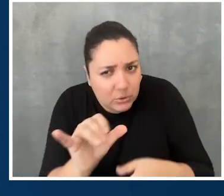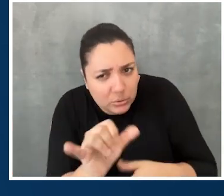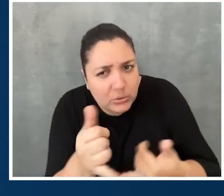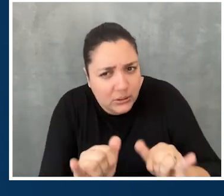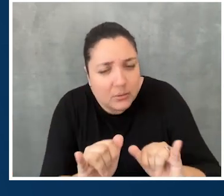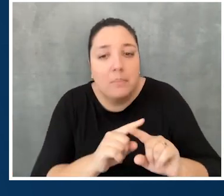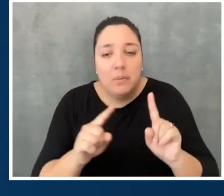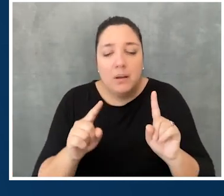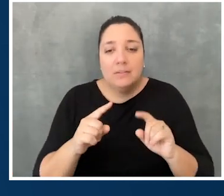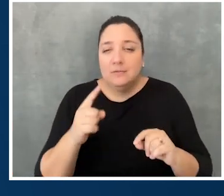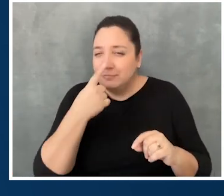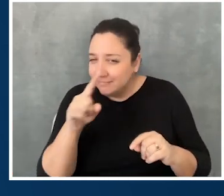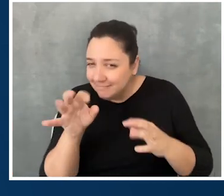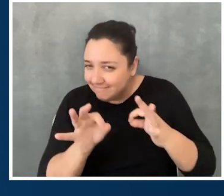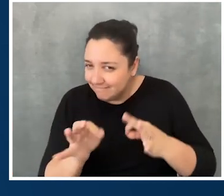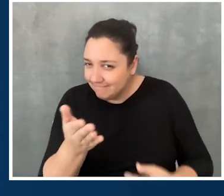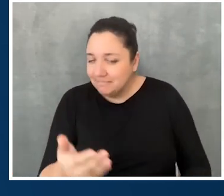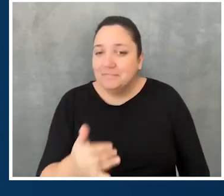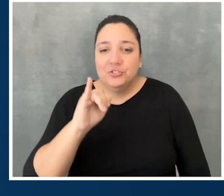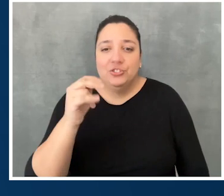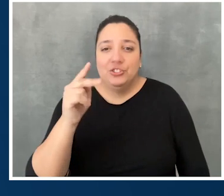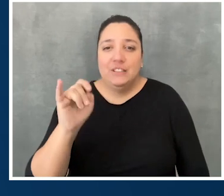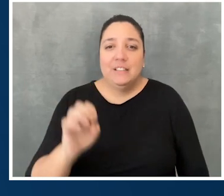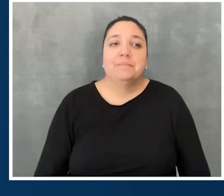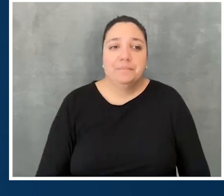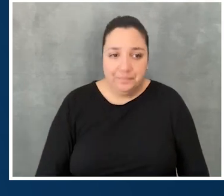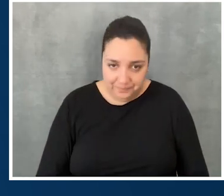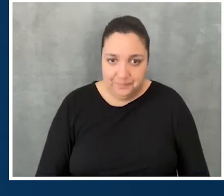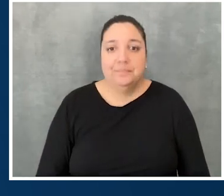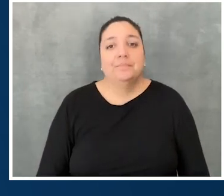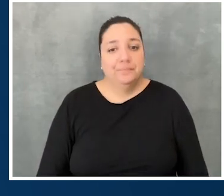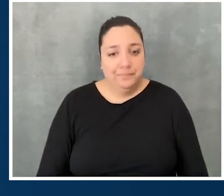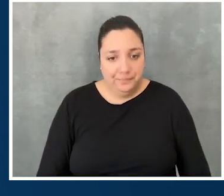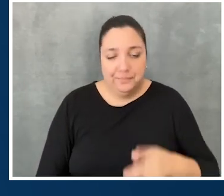Yeah, thank you for bringing that up. Yeah, the distinction between rights